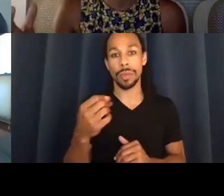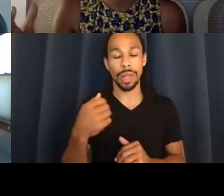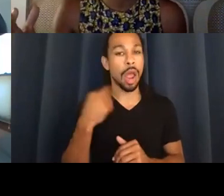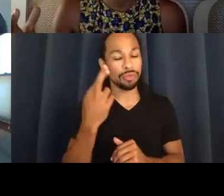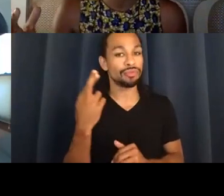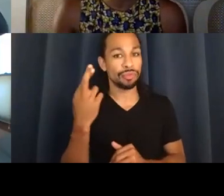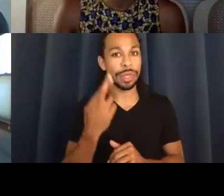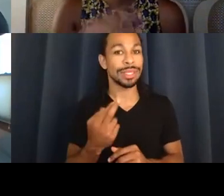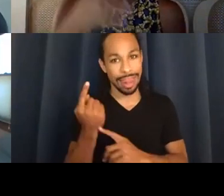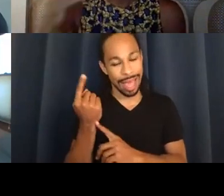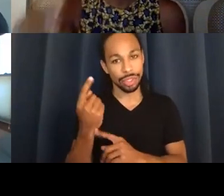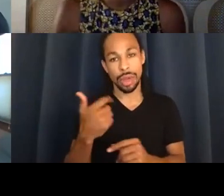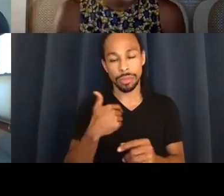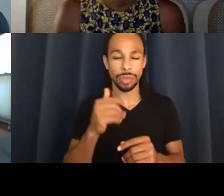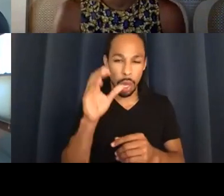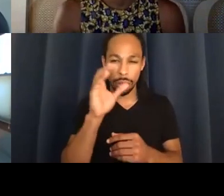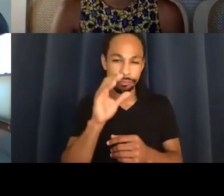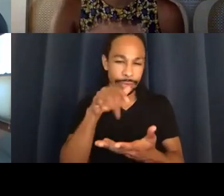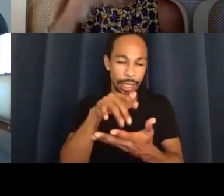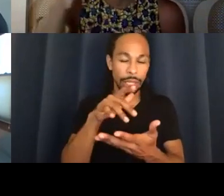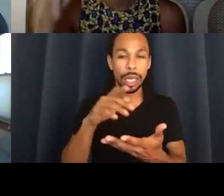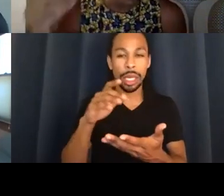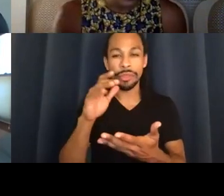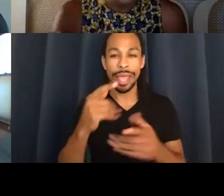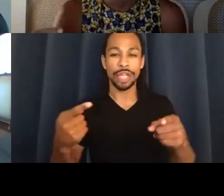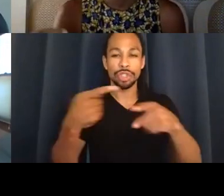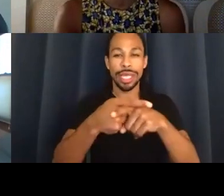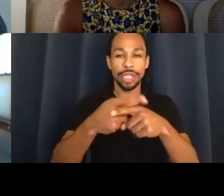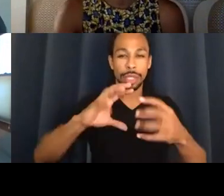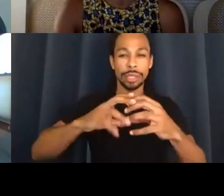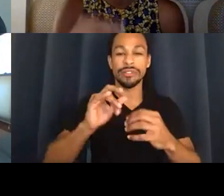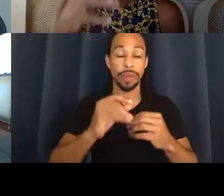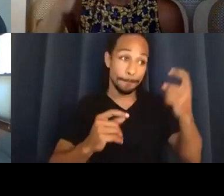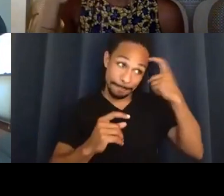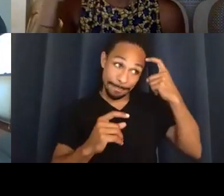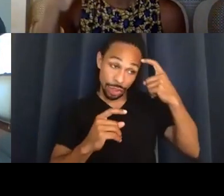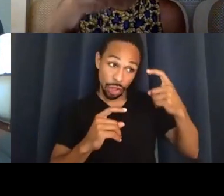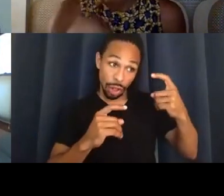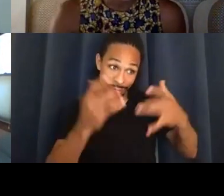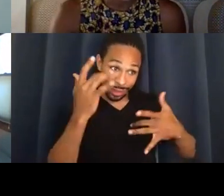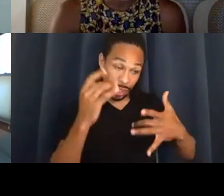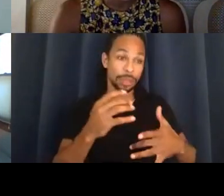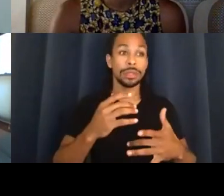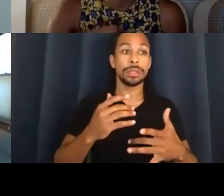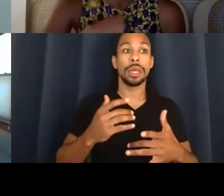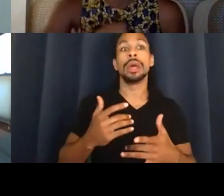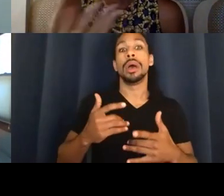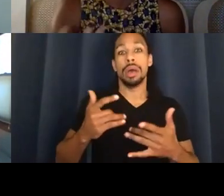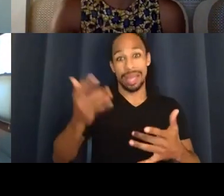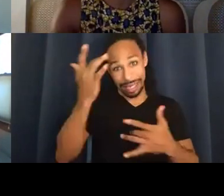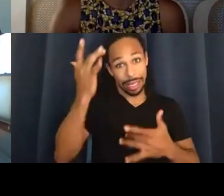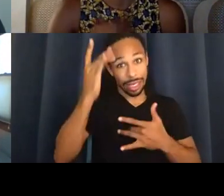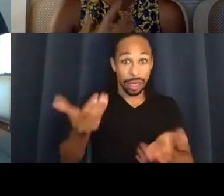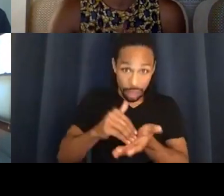the intersections of mental illness and co-occurring conditions and addiction in the bodies of